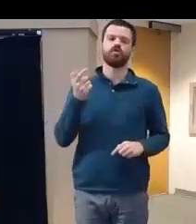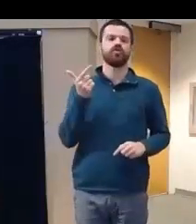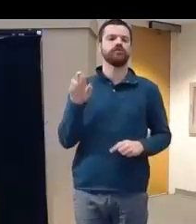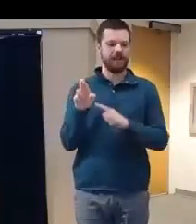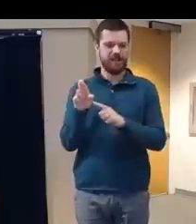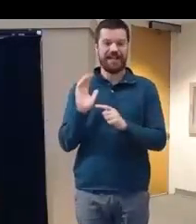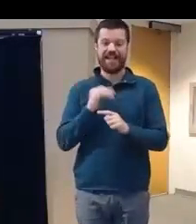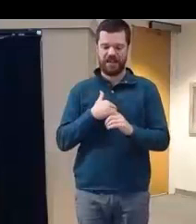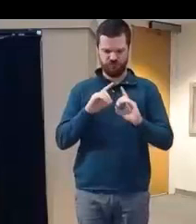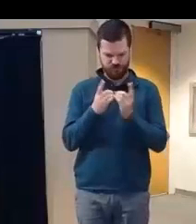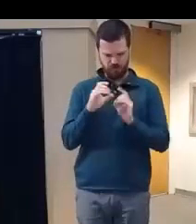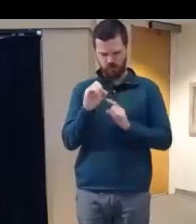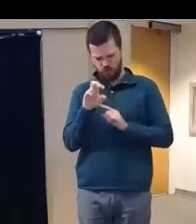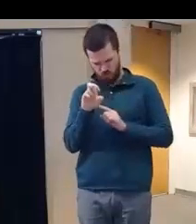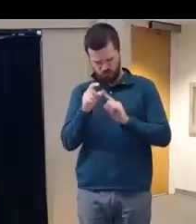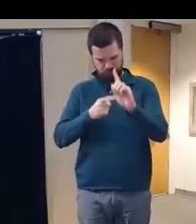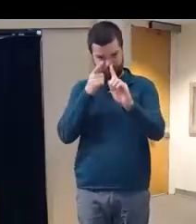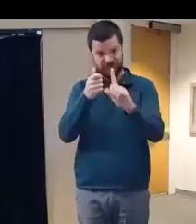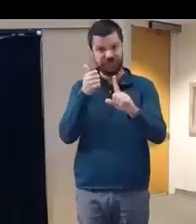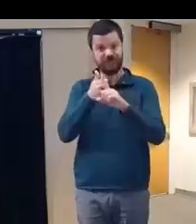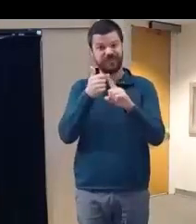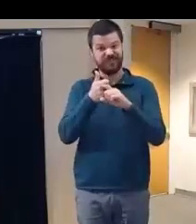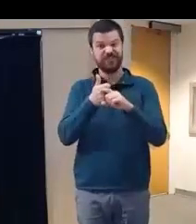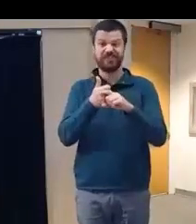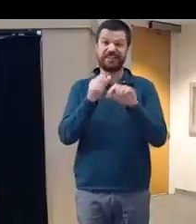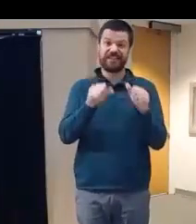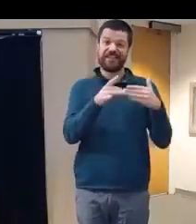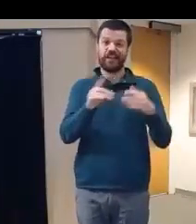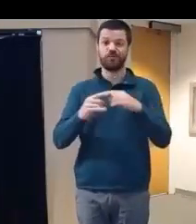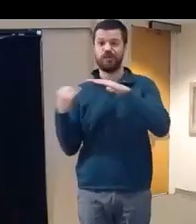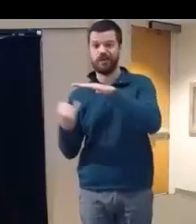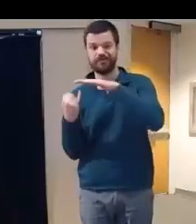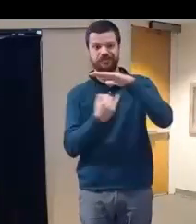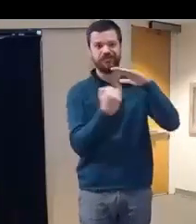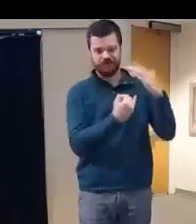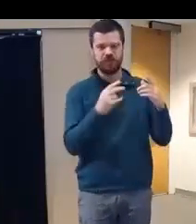Department's core missions are vulnerable to siloing so integration really is the